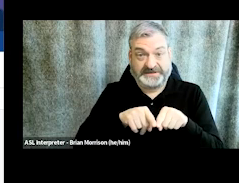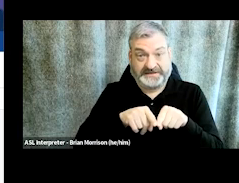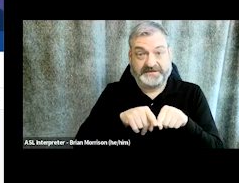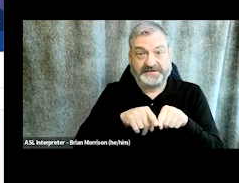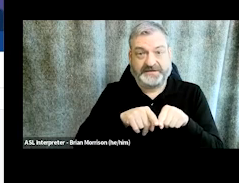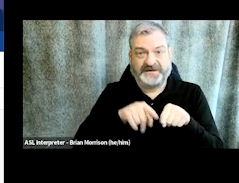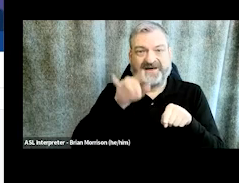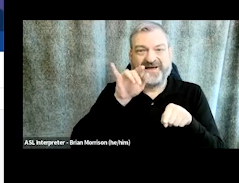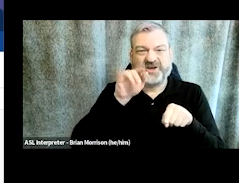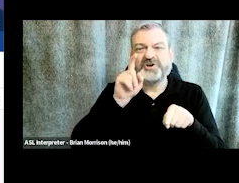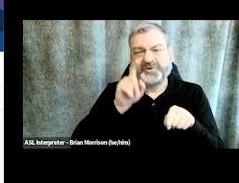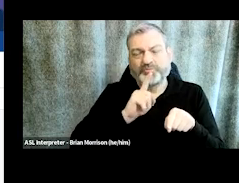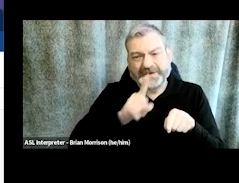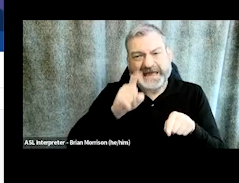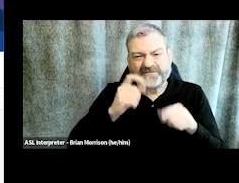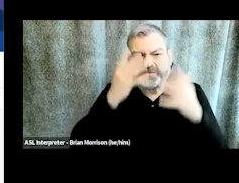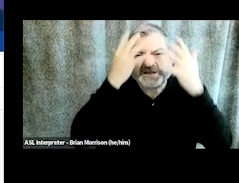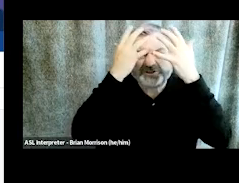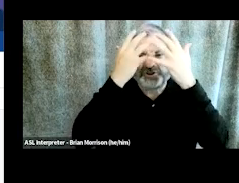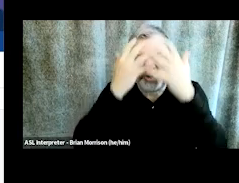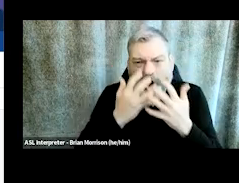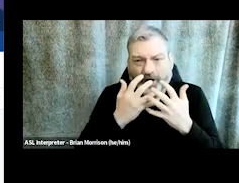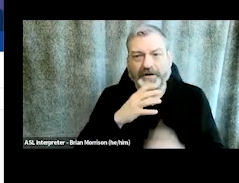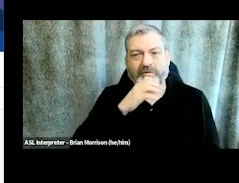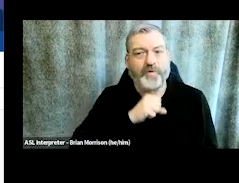orange you have to get in order to meet the minimum requirements